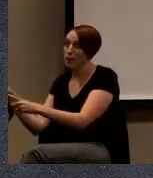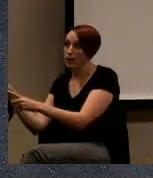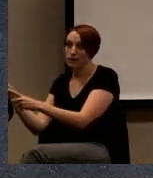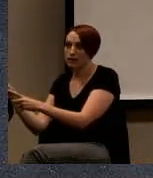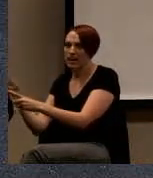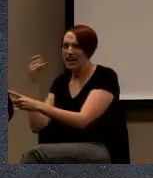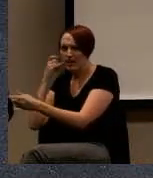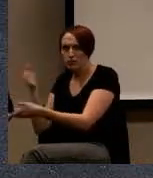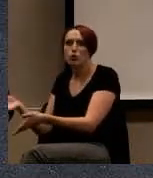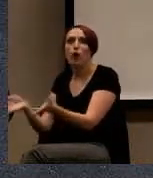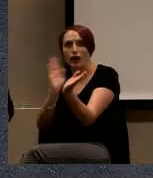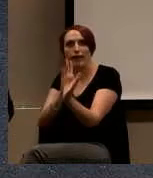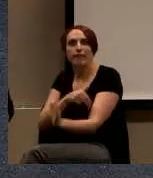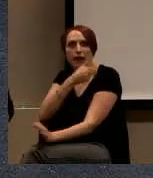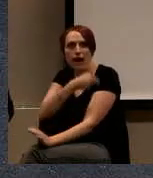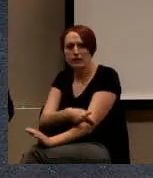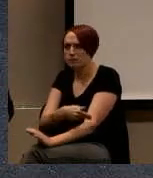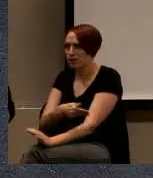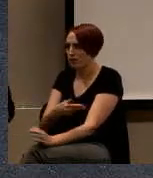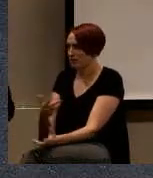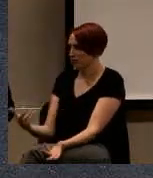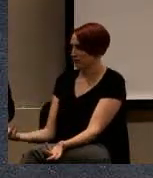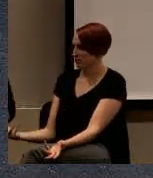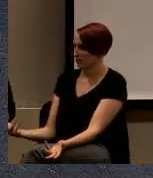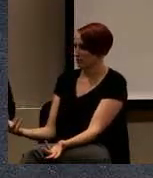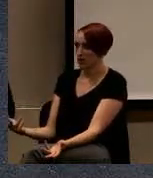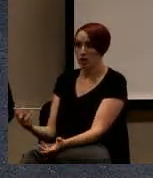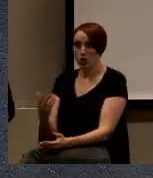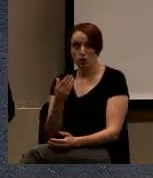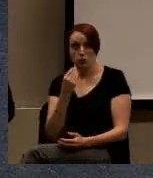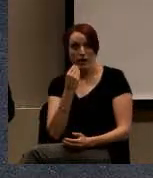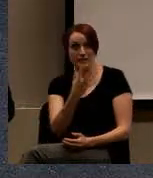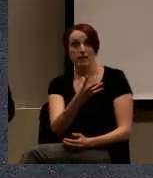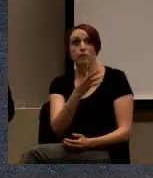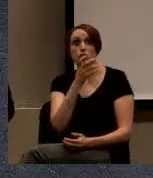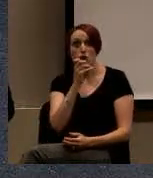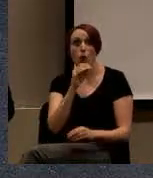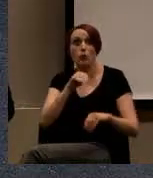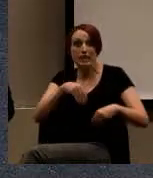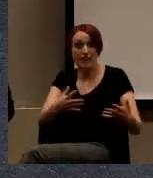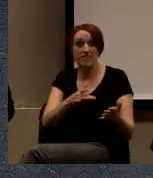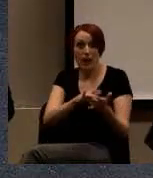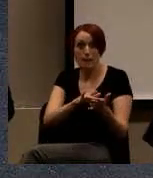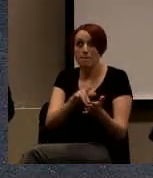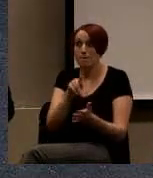If we take you to the hospital, do we need to tell them don't give this person penicillin or something like that.